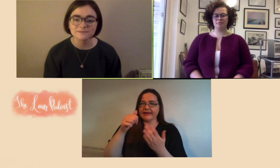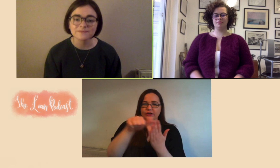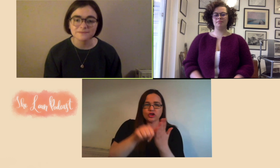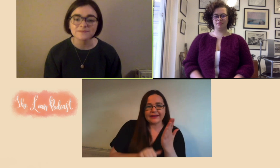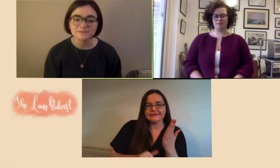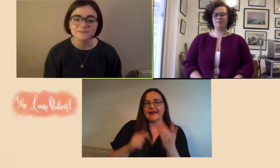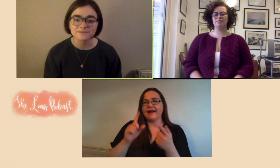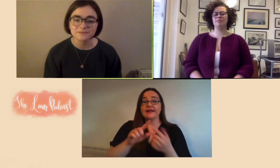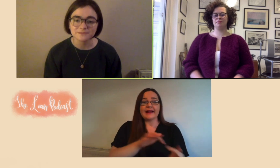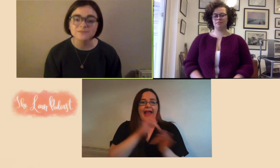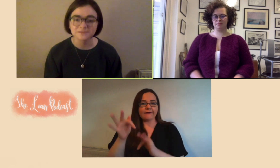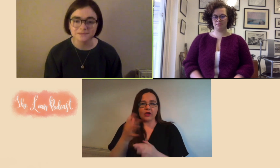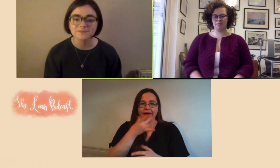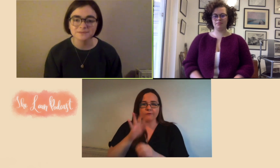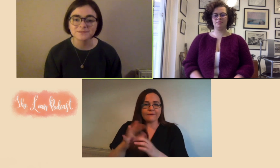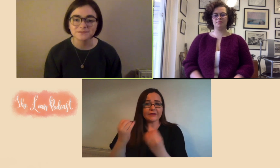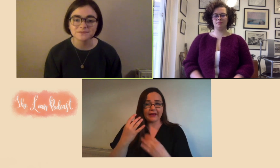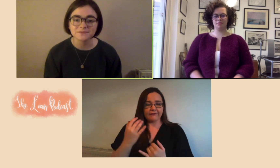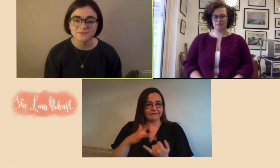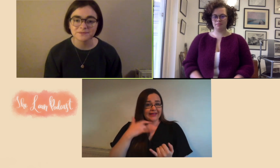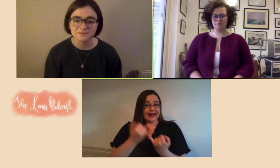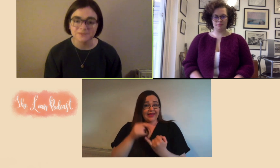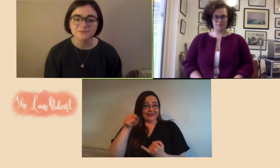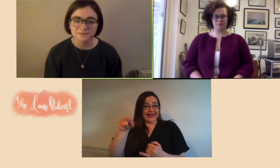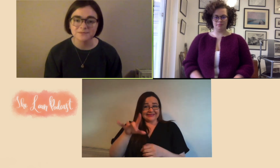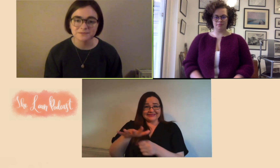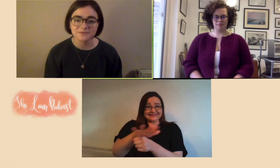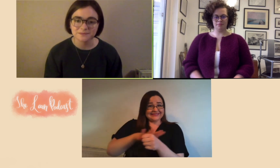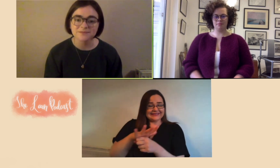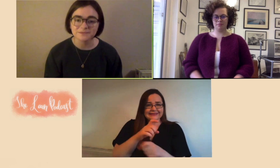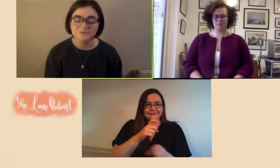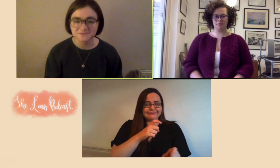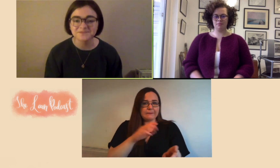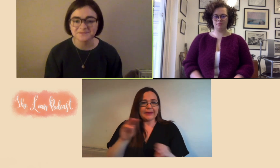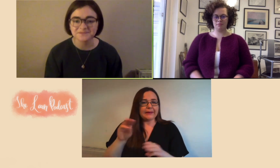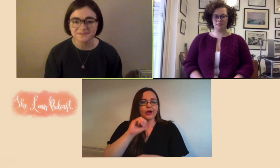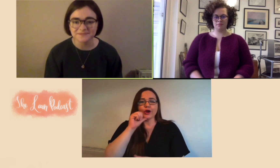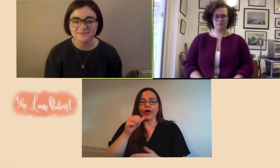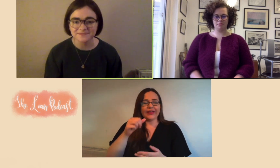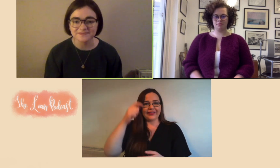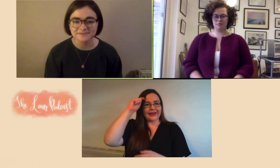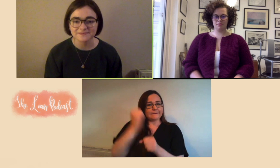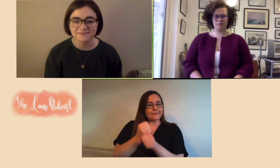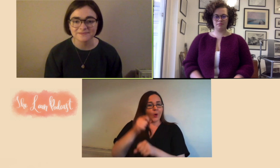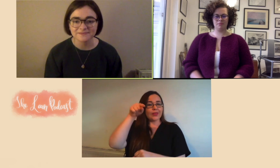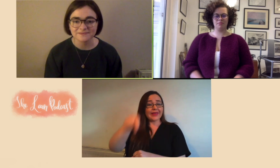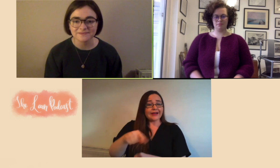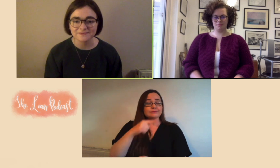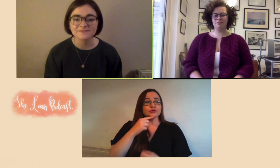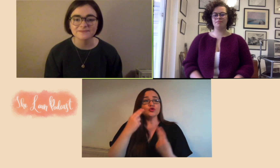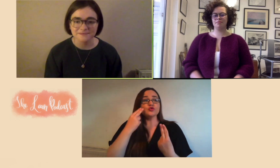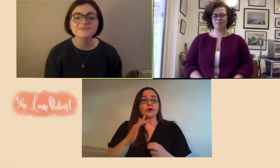as to an agenda, anything like that or afterwards having feedback. So, that kind of thing, definitely was lost